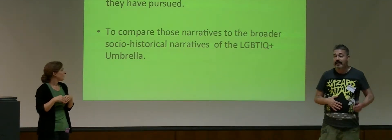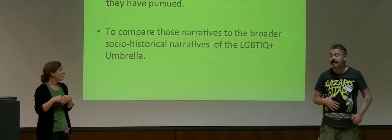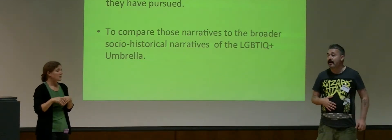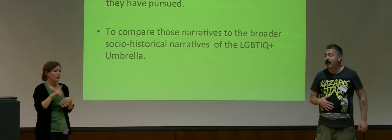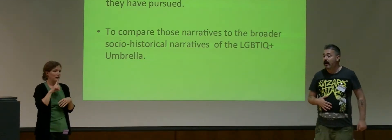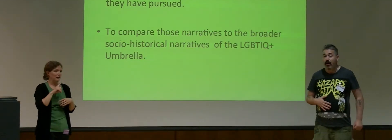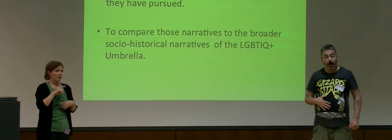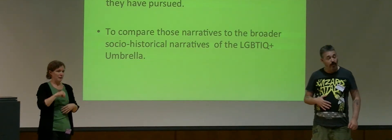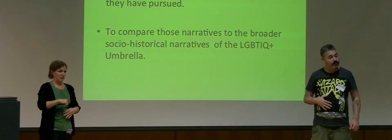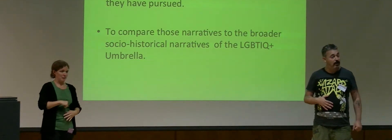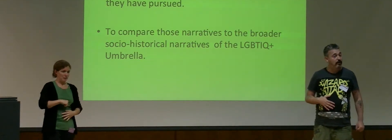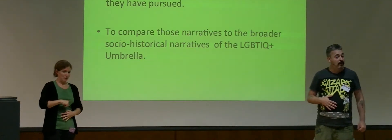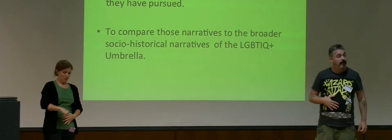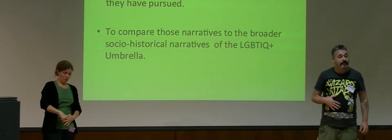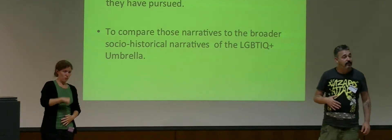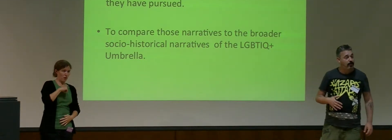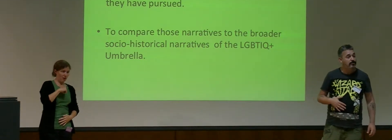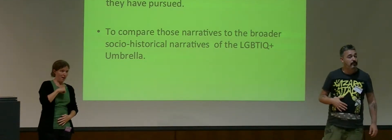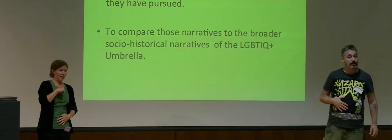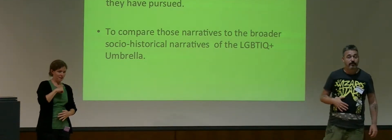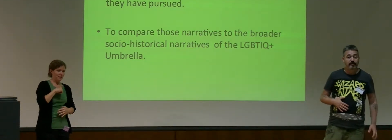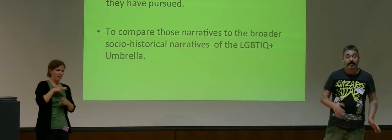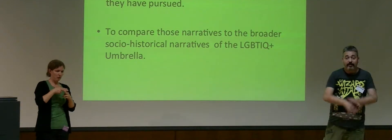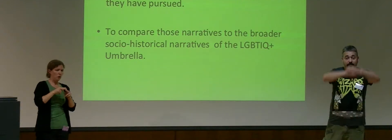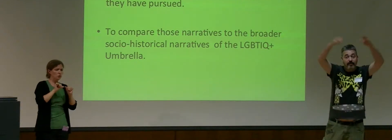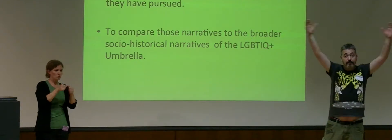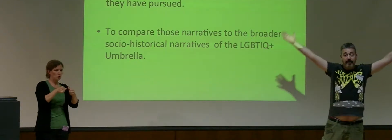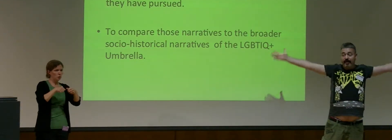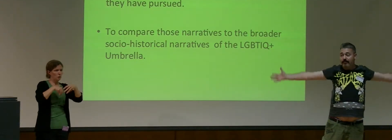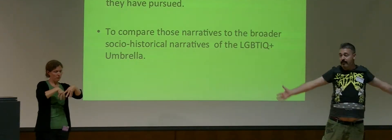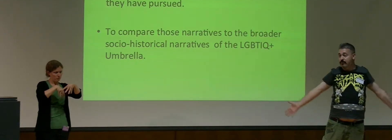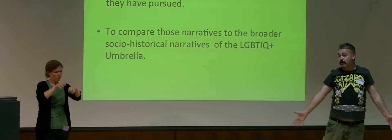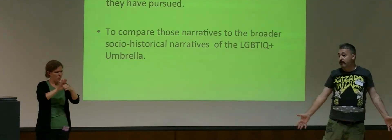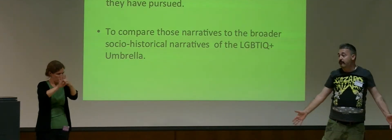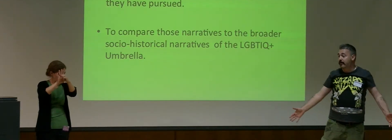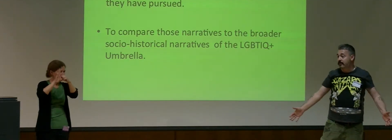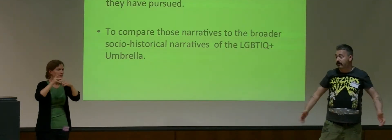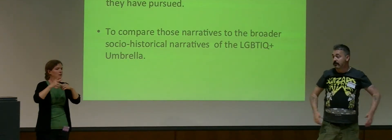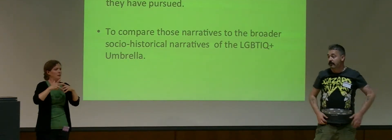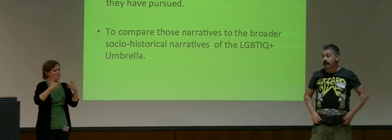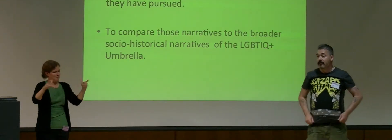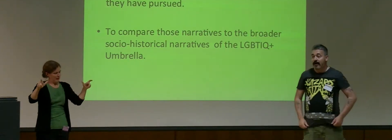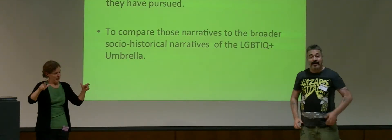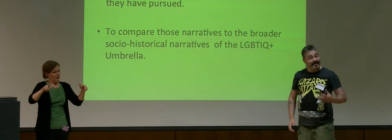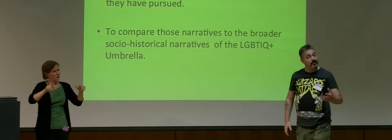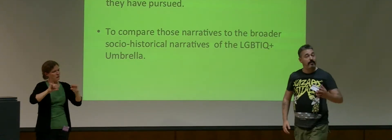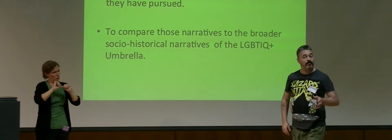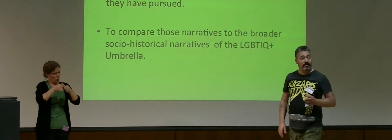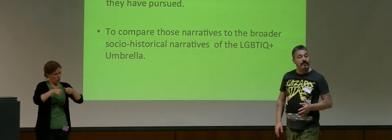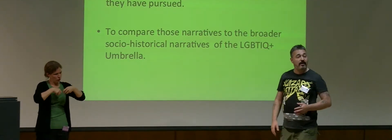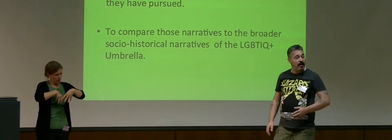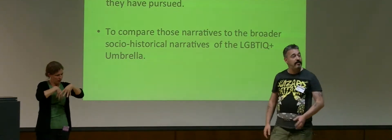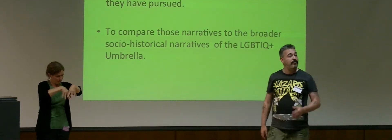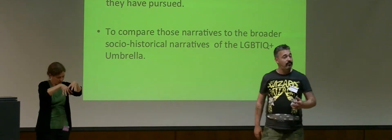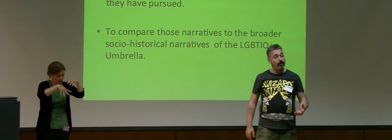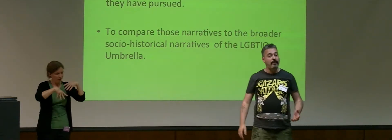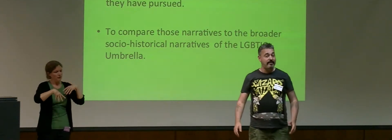pride also is a social movement. It's a very big social movement and it’s got certain kinds of stories